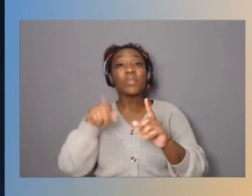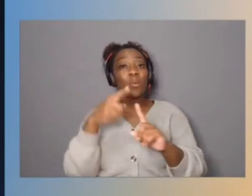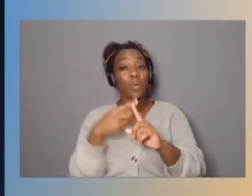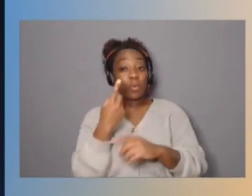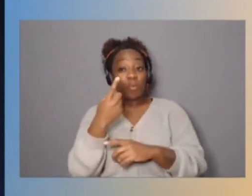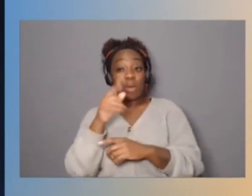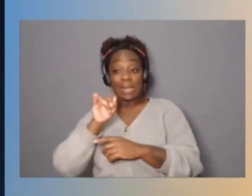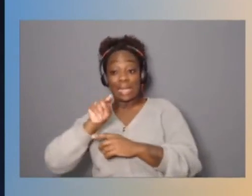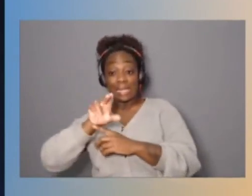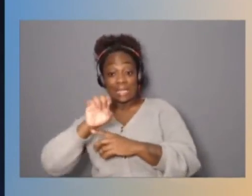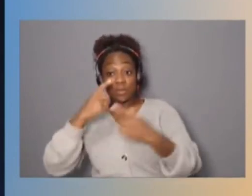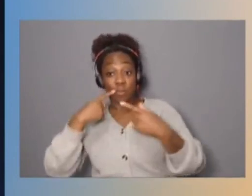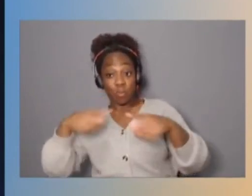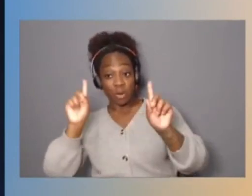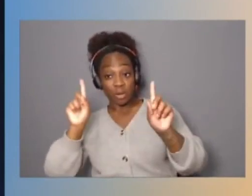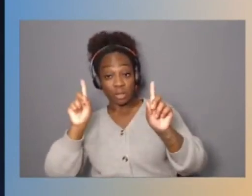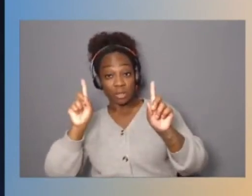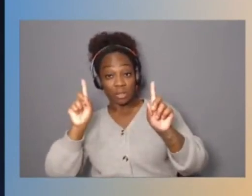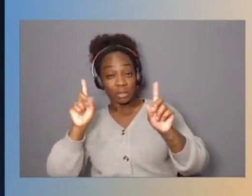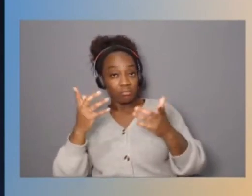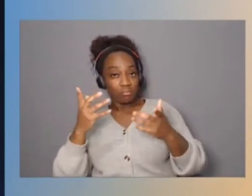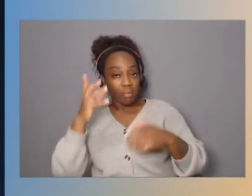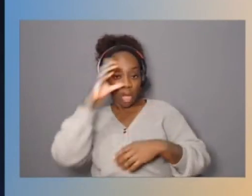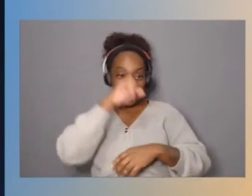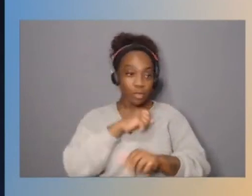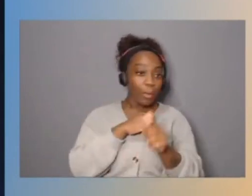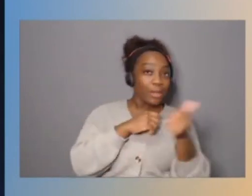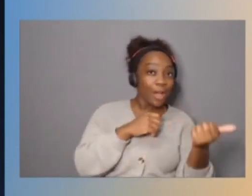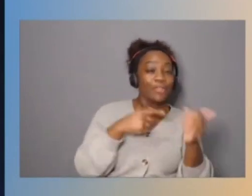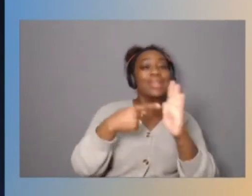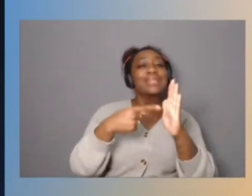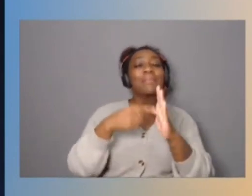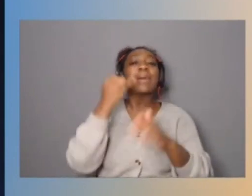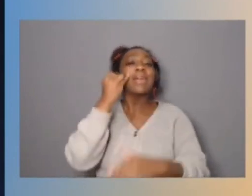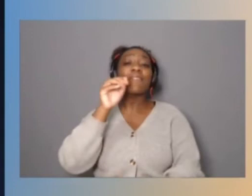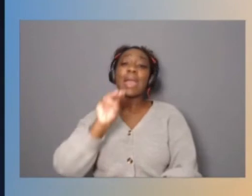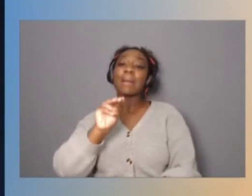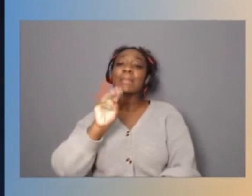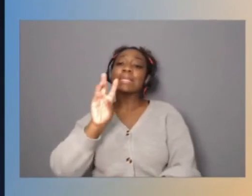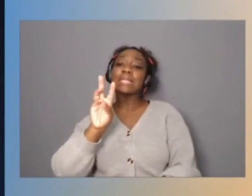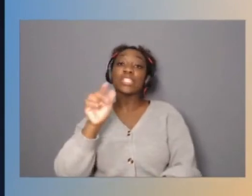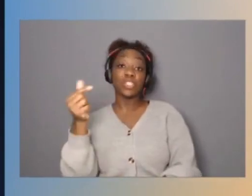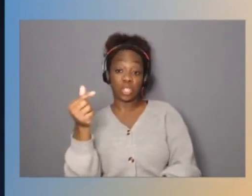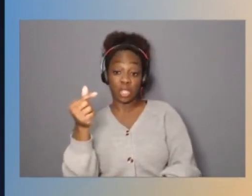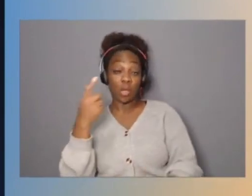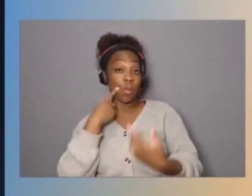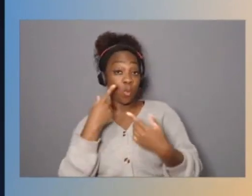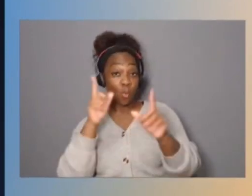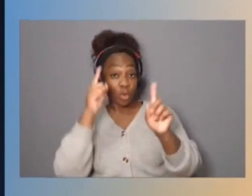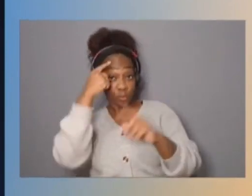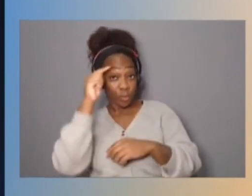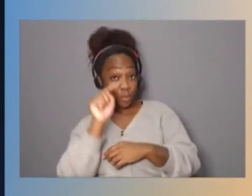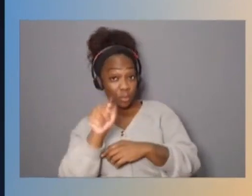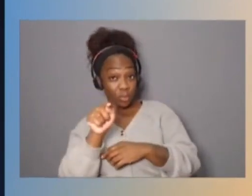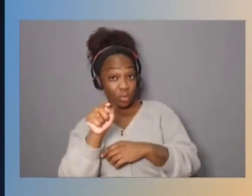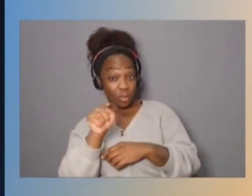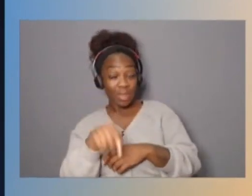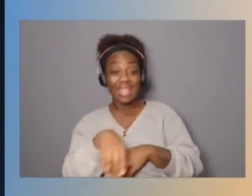I would assume that another, like for example, if M6g is going to work for you, C6g might also work for you.